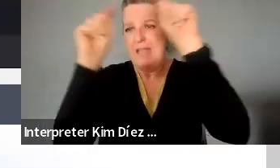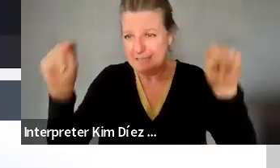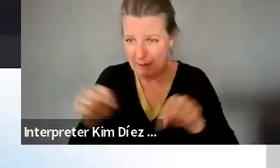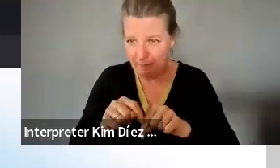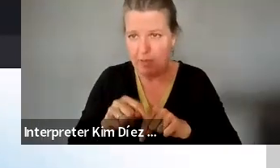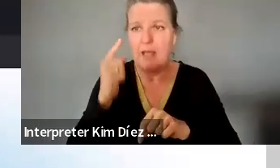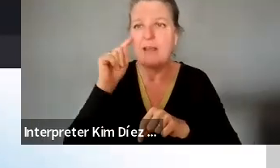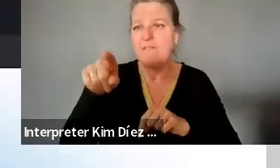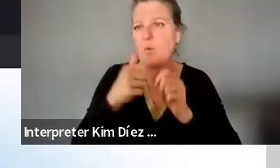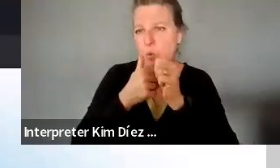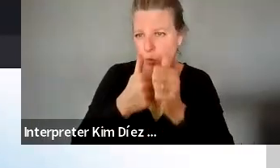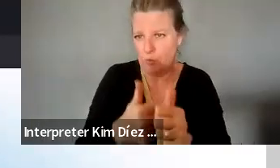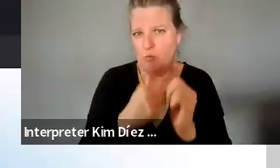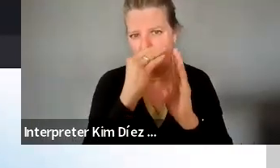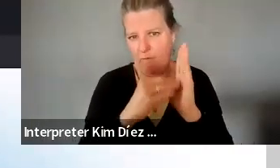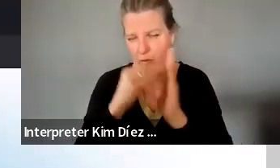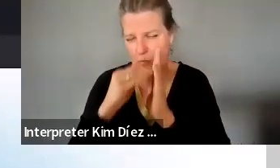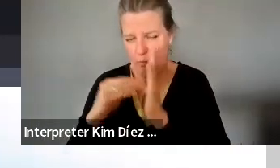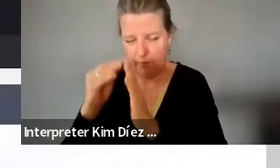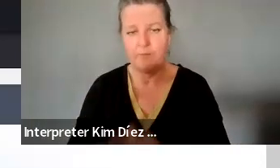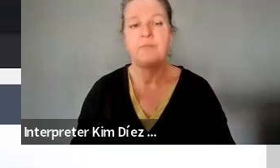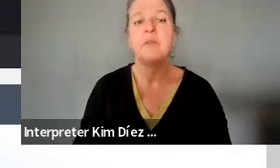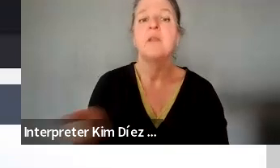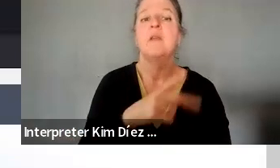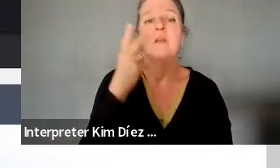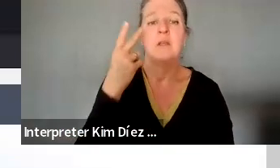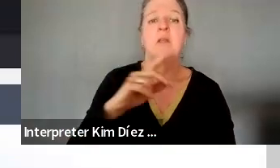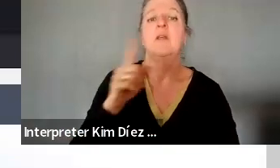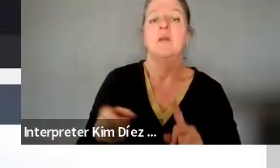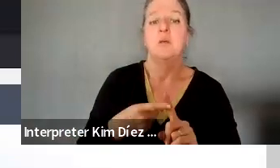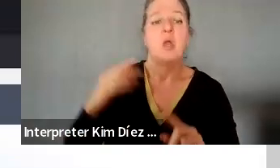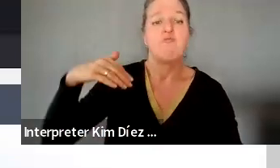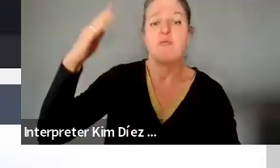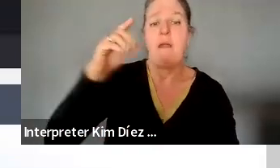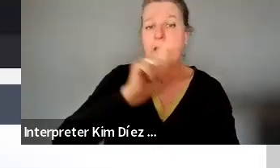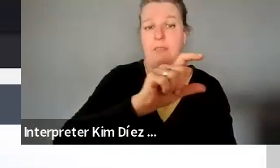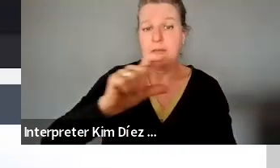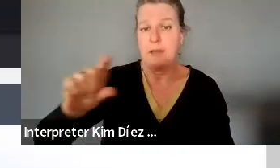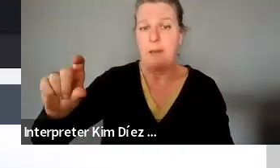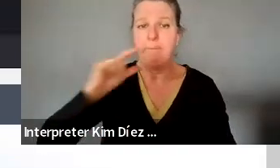So what you'll see on this list when you go to this page, right at the top is a page,